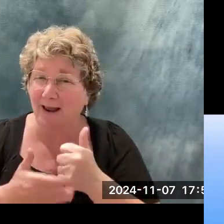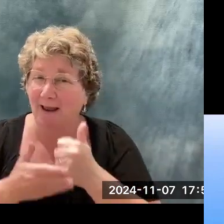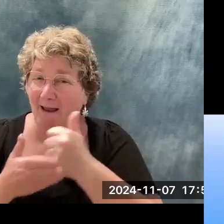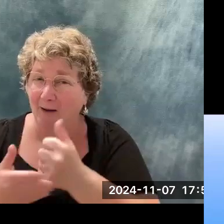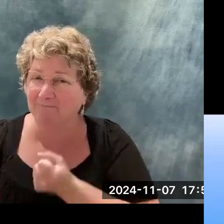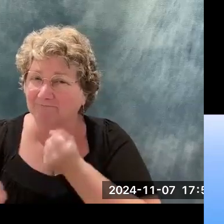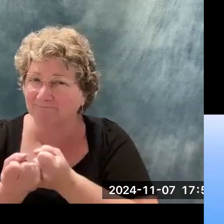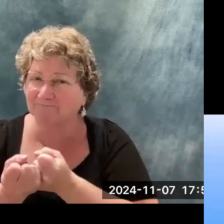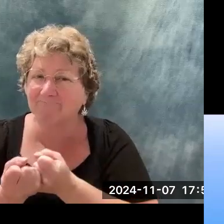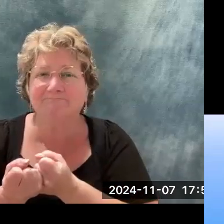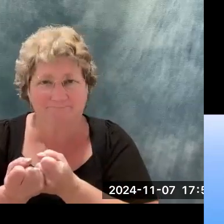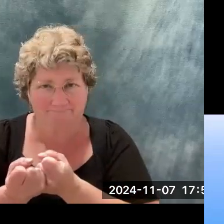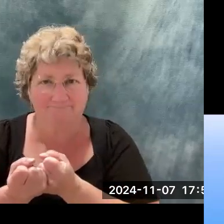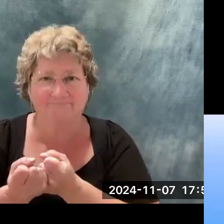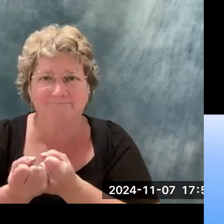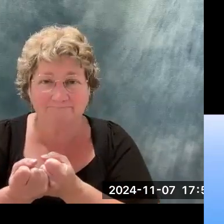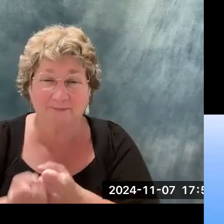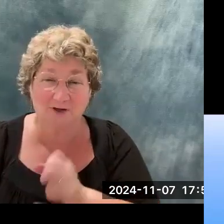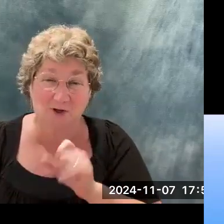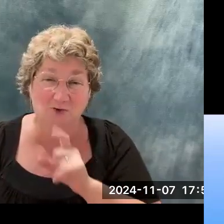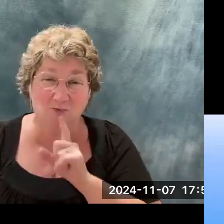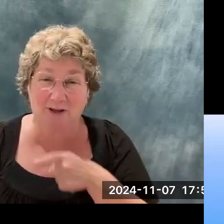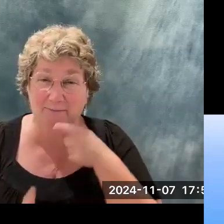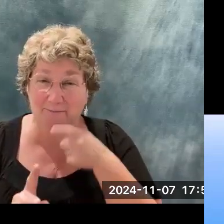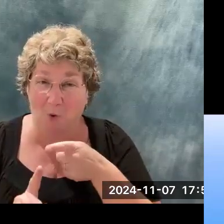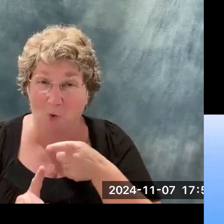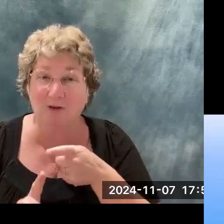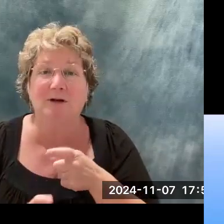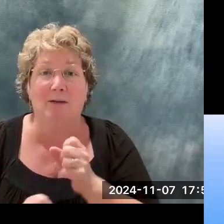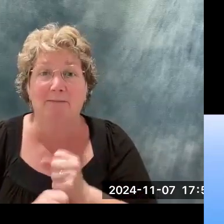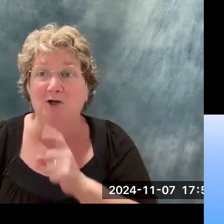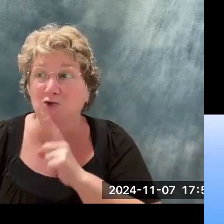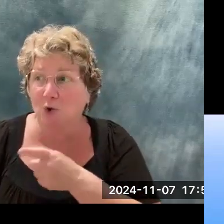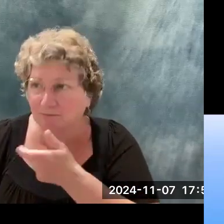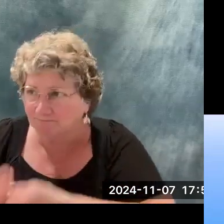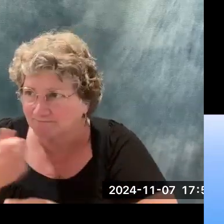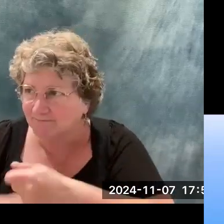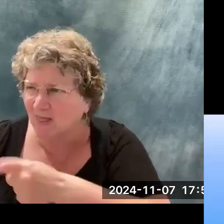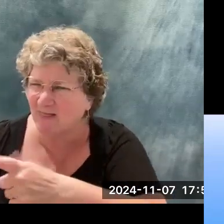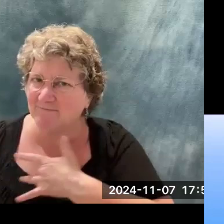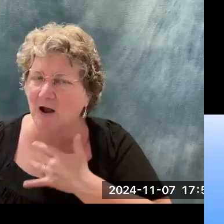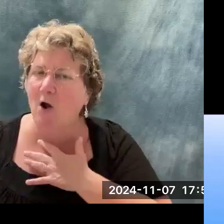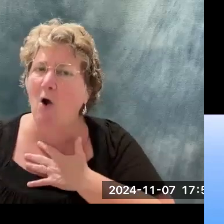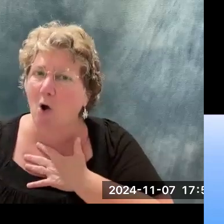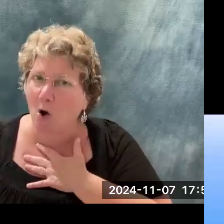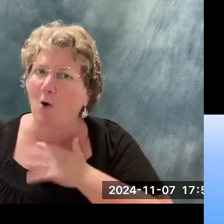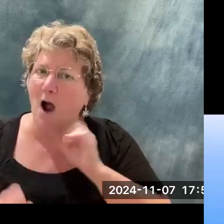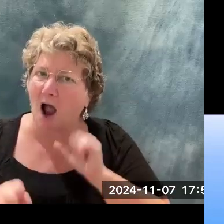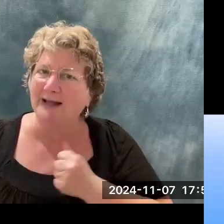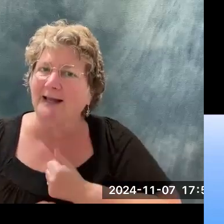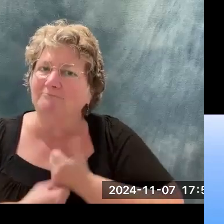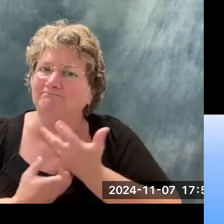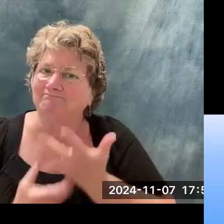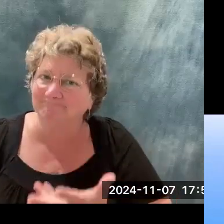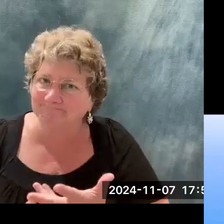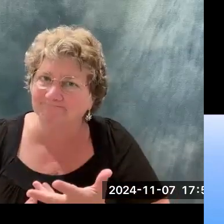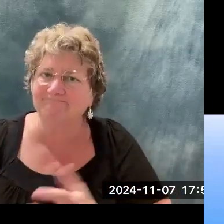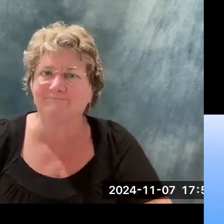it goes back to that, giving them permission to share that that's the distress that they're feeling as well. Another question in the Q and A